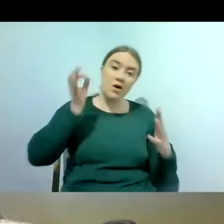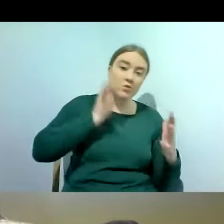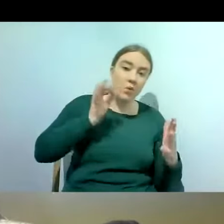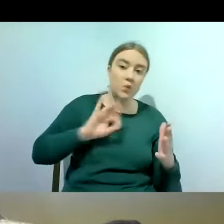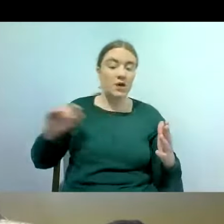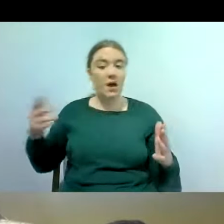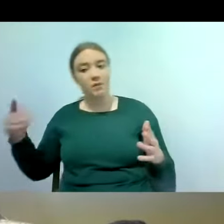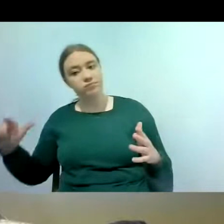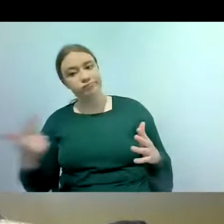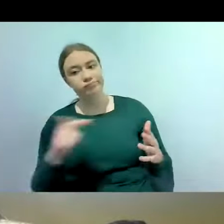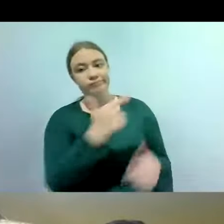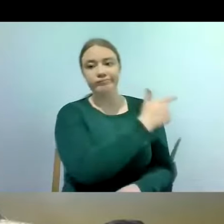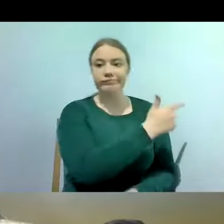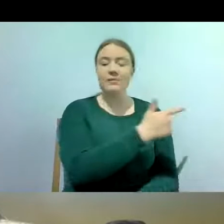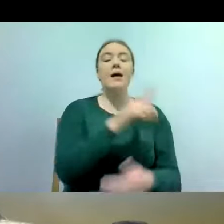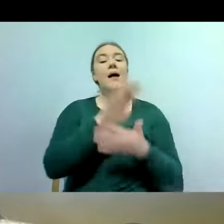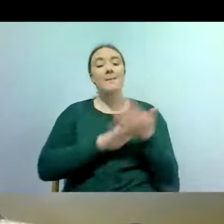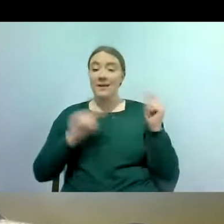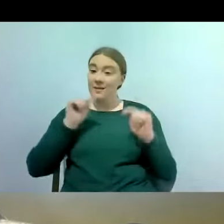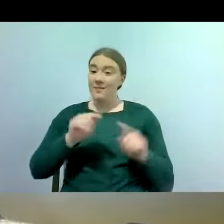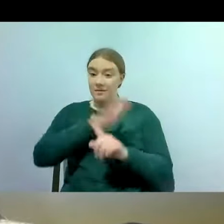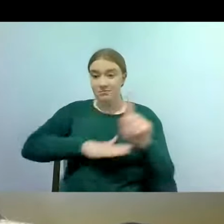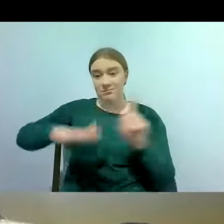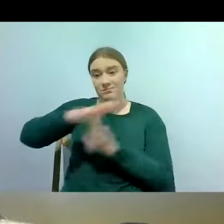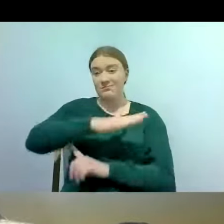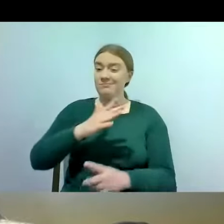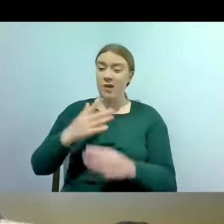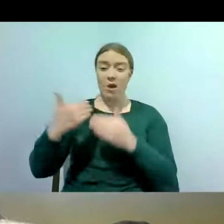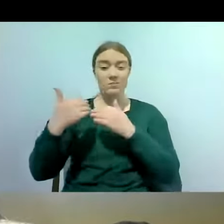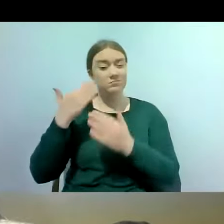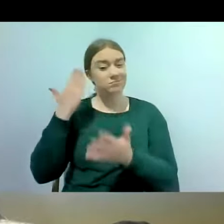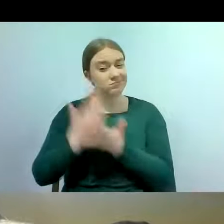migrations are heavily reliant on on those habitats being connected